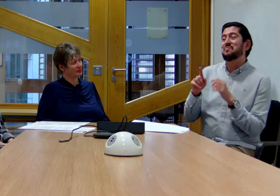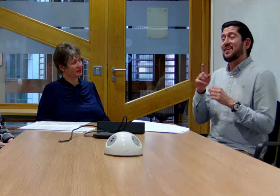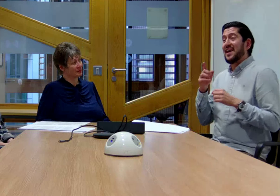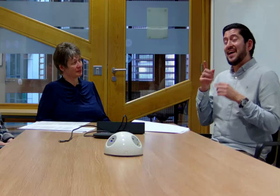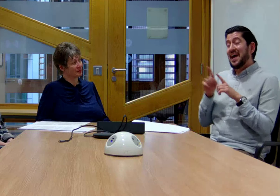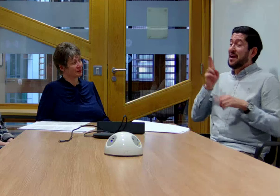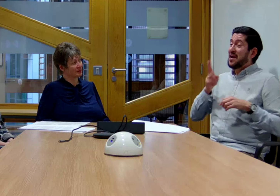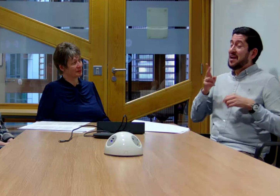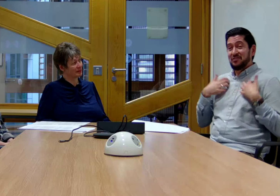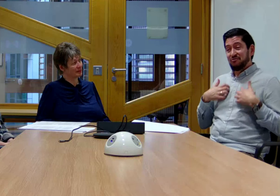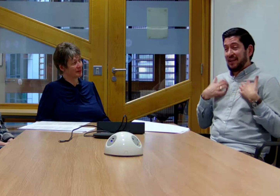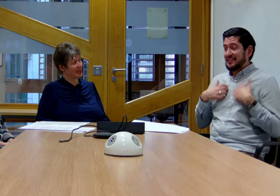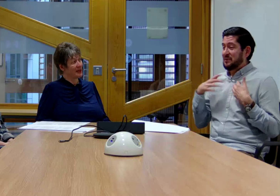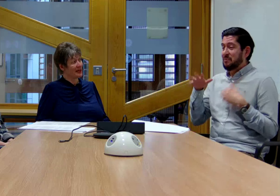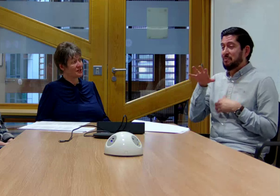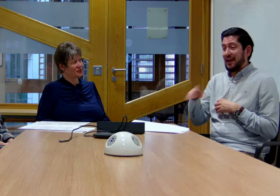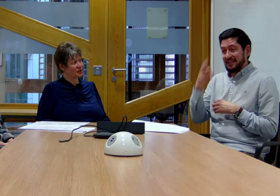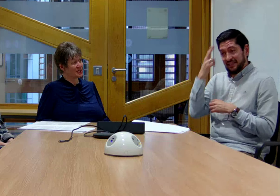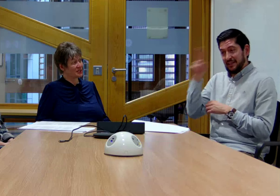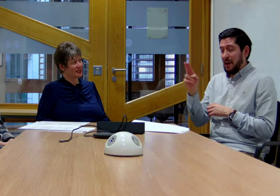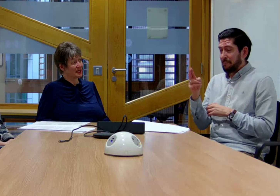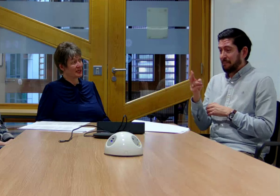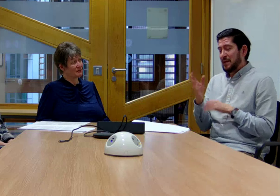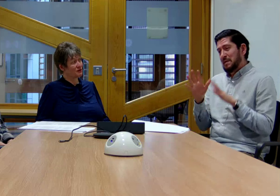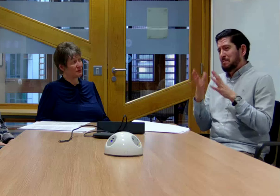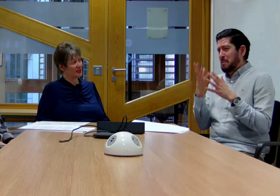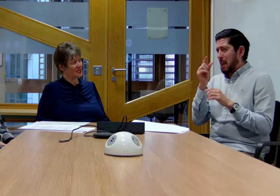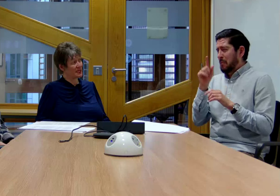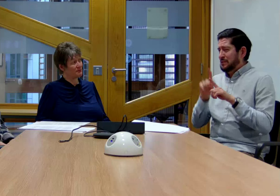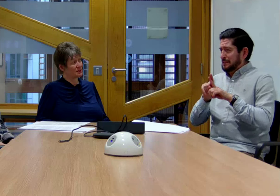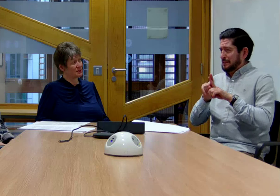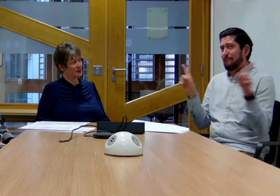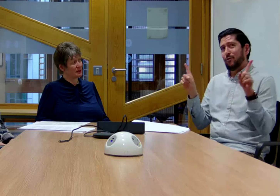Mark: Hmm.